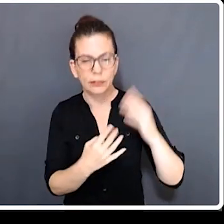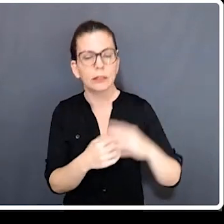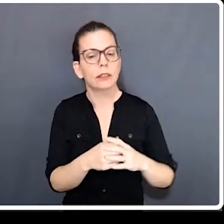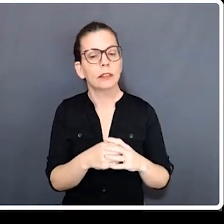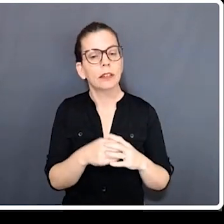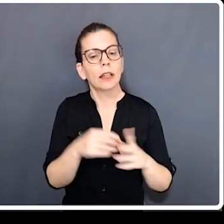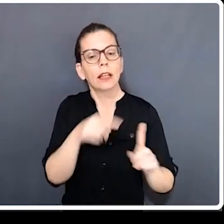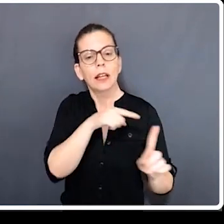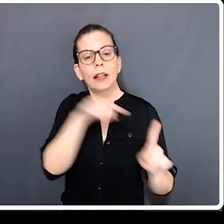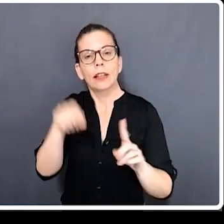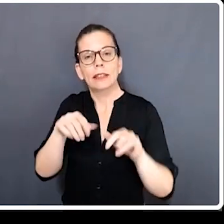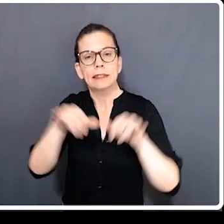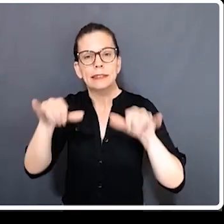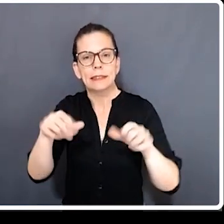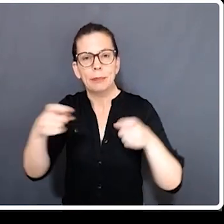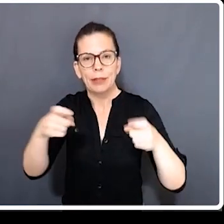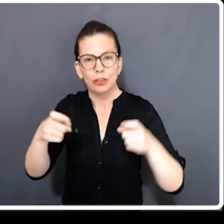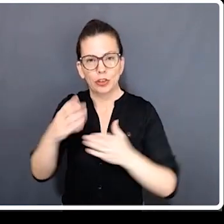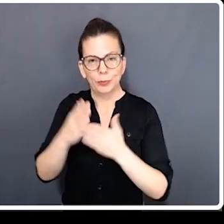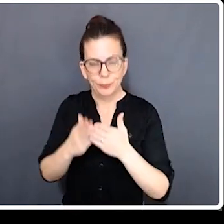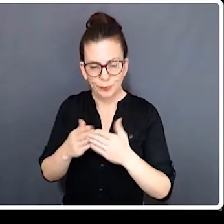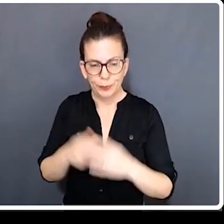go into the systems manager component.